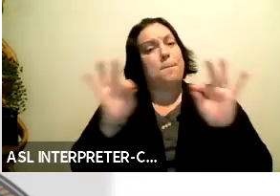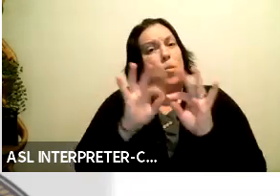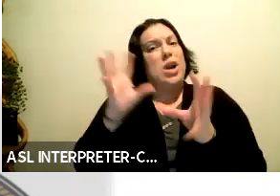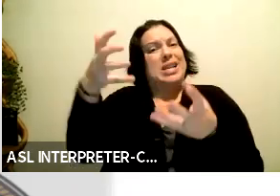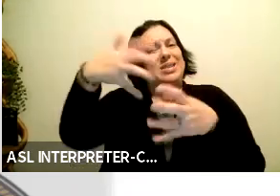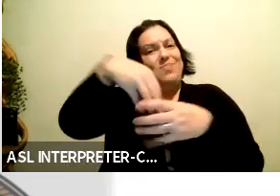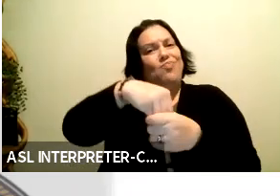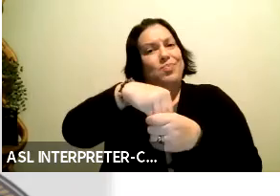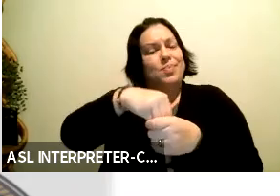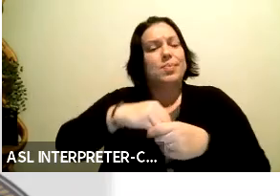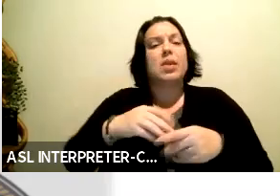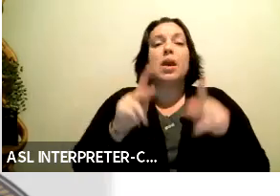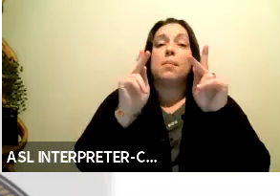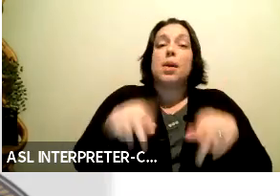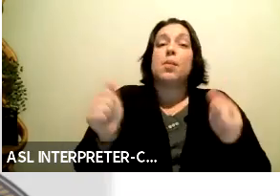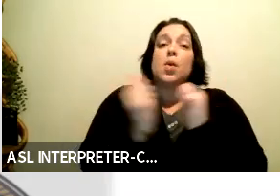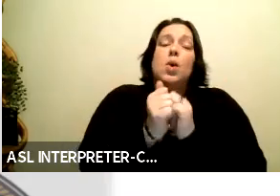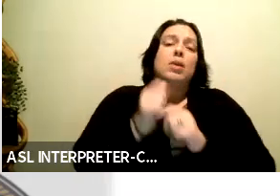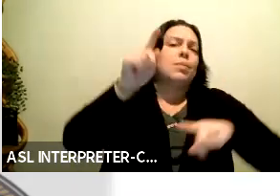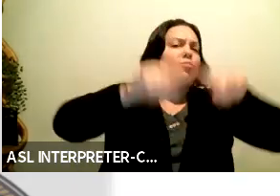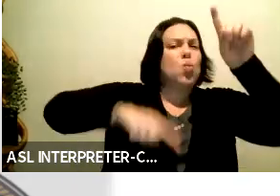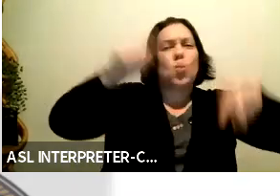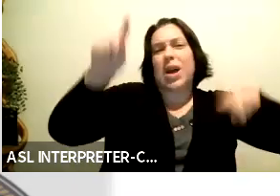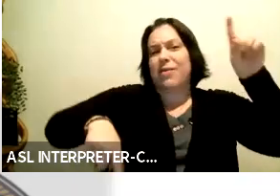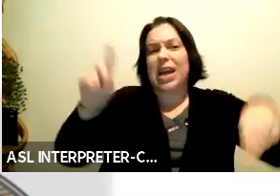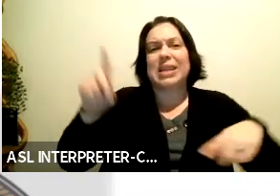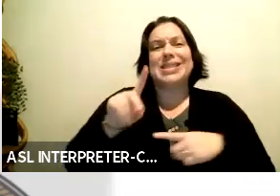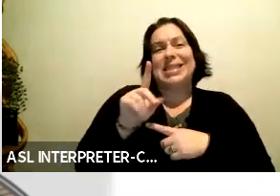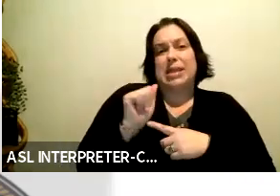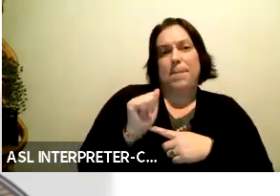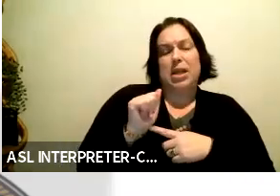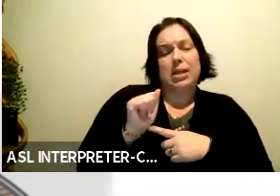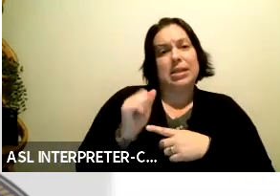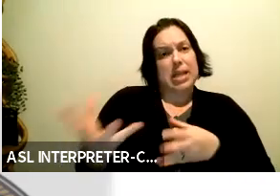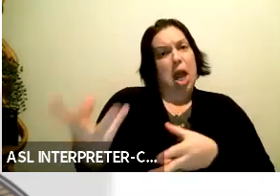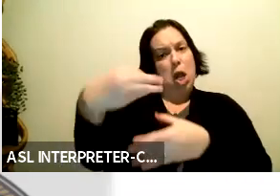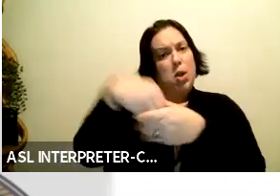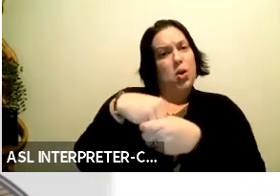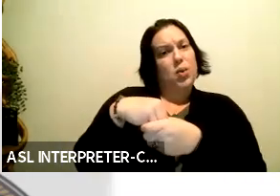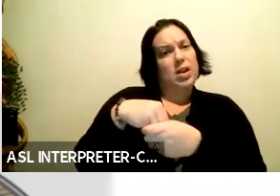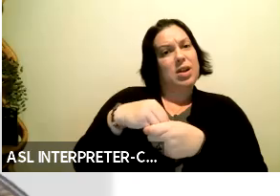individuals with wide variety of disabilities are included in the exercise, discussion based